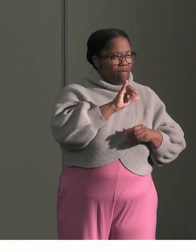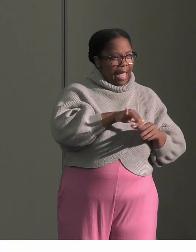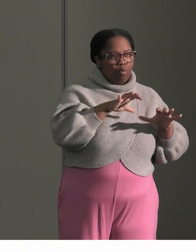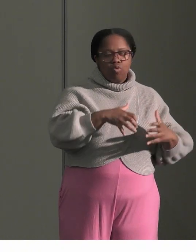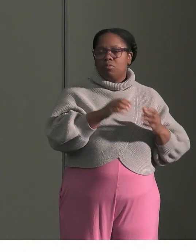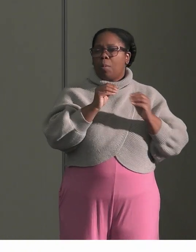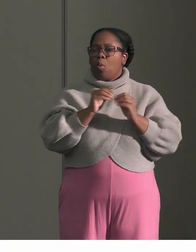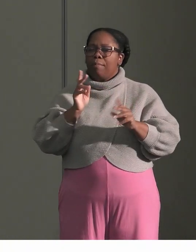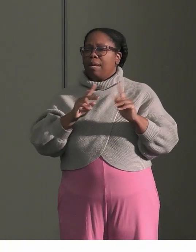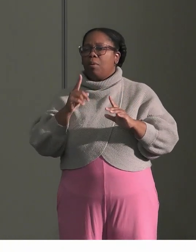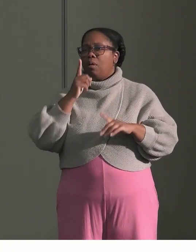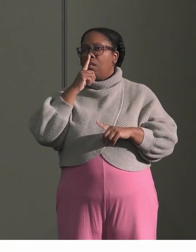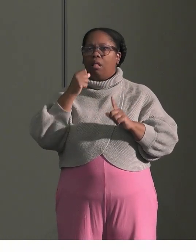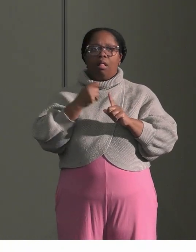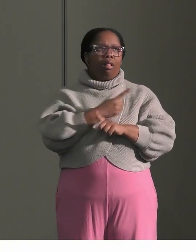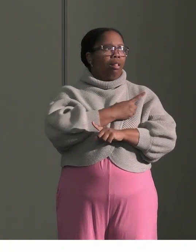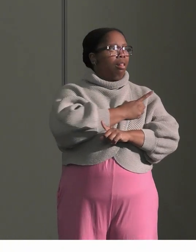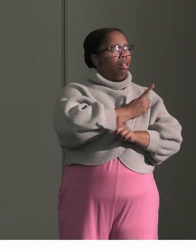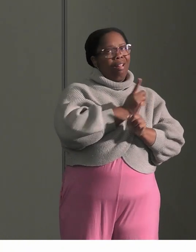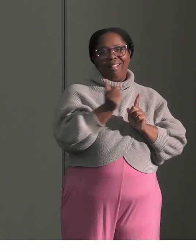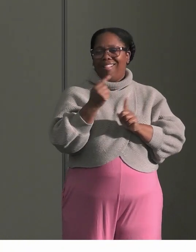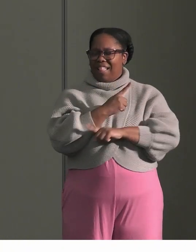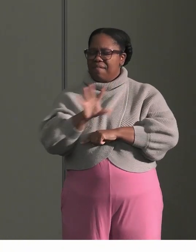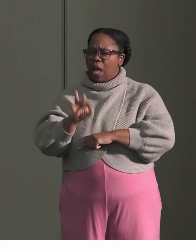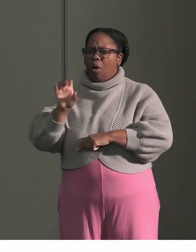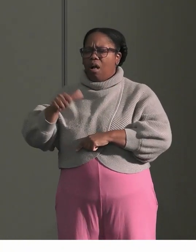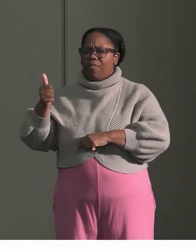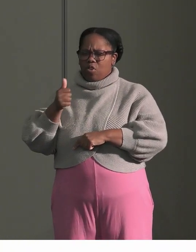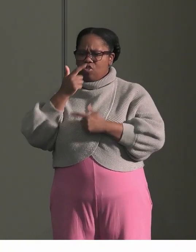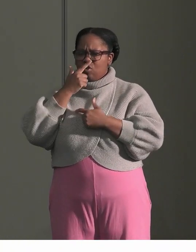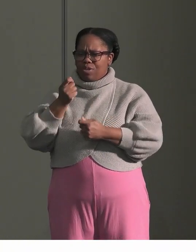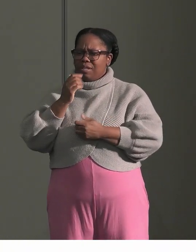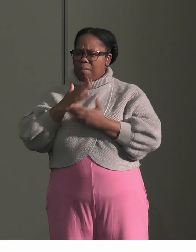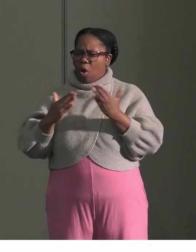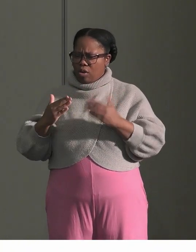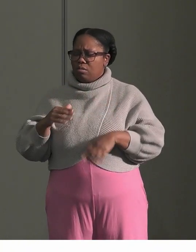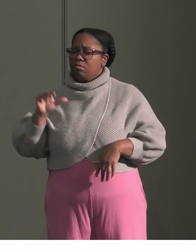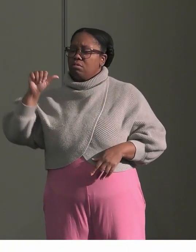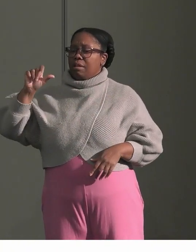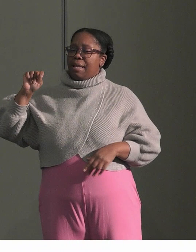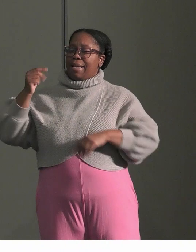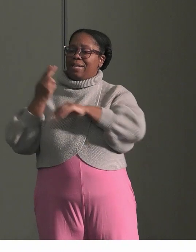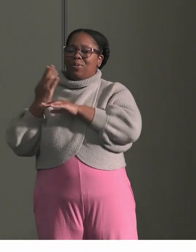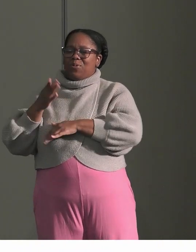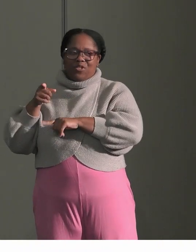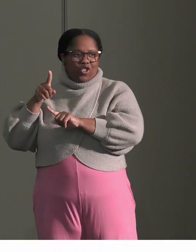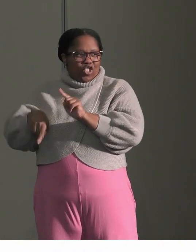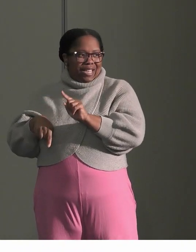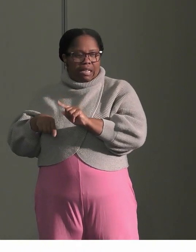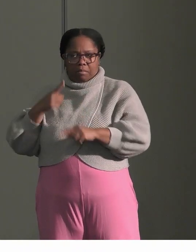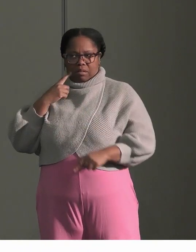way and found other interesting parts. That 1,AT user could not do they are one person.